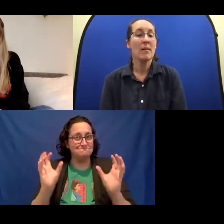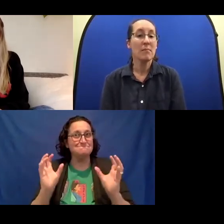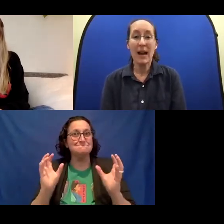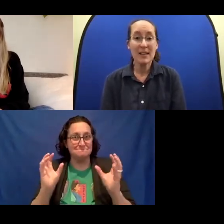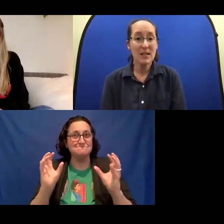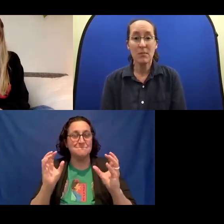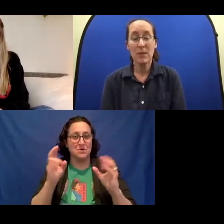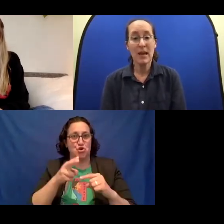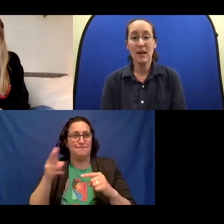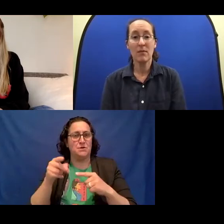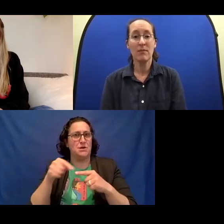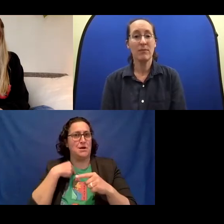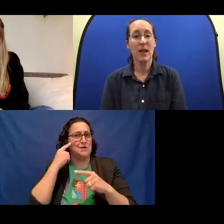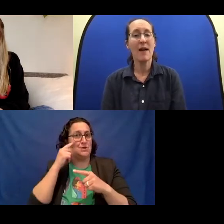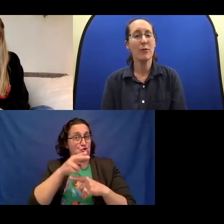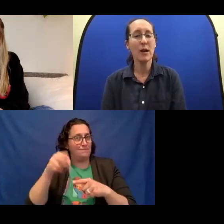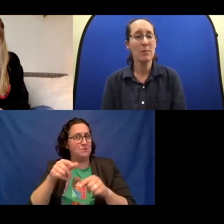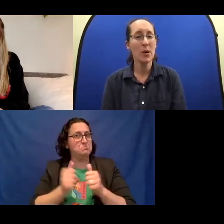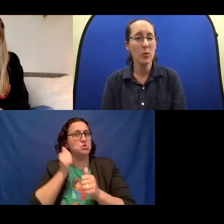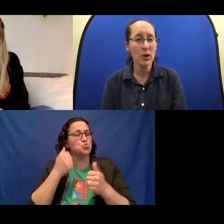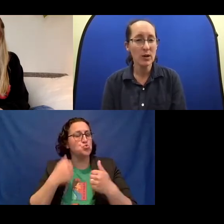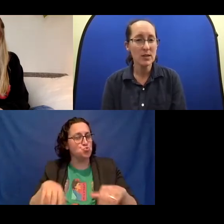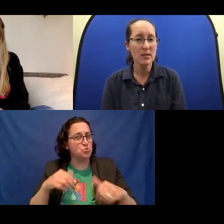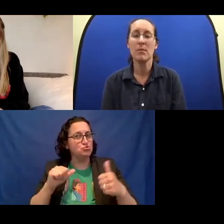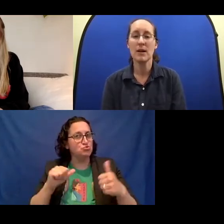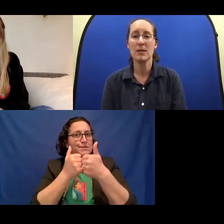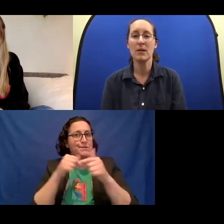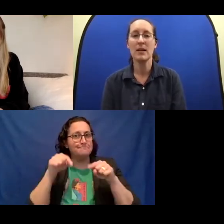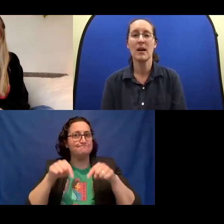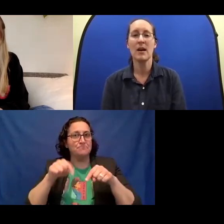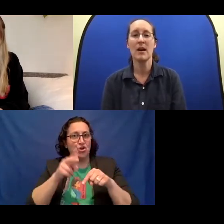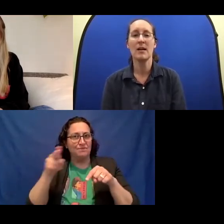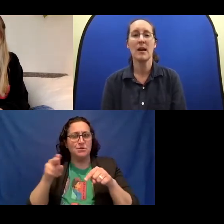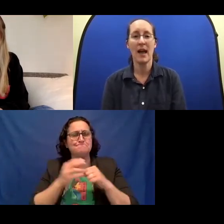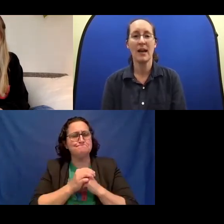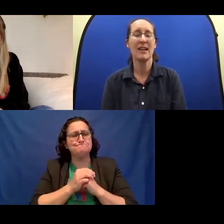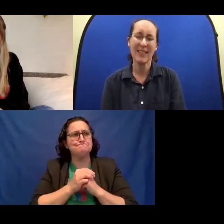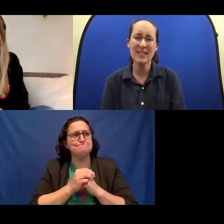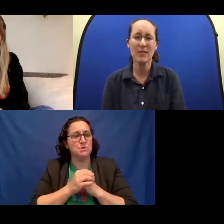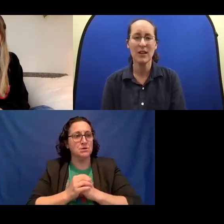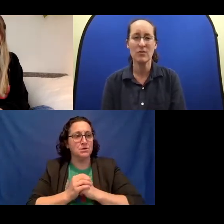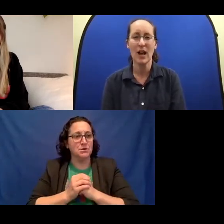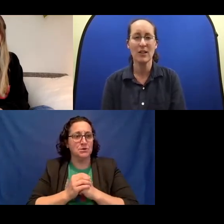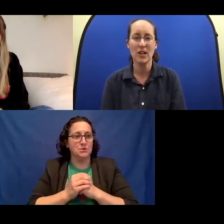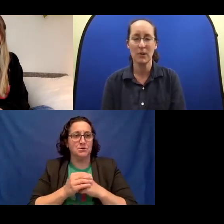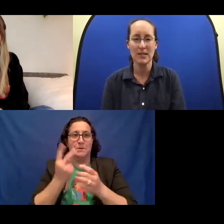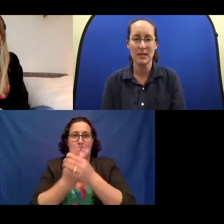might have a foot in both worlds, possibly, and that's a very challenging place to be,